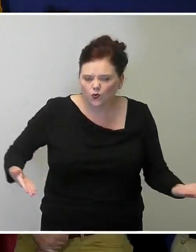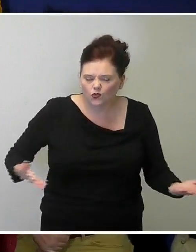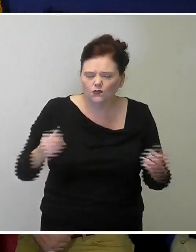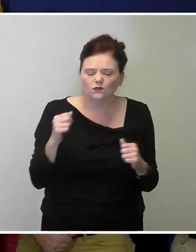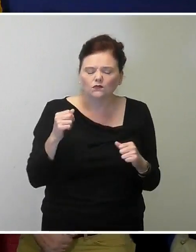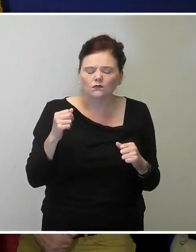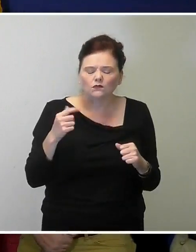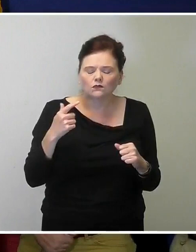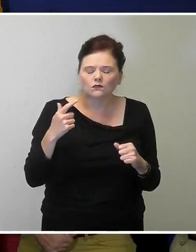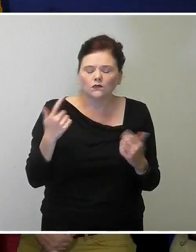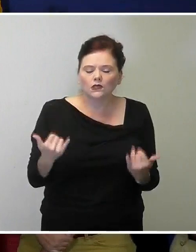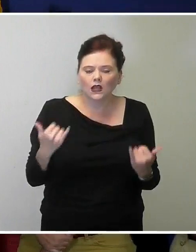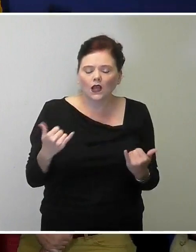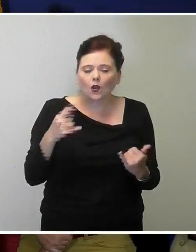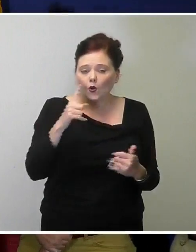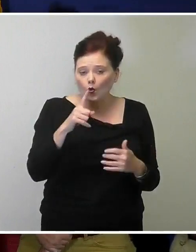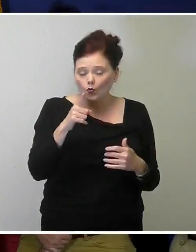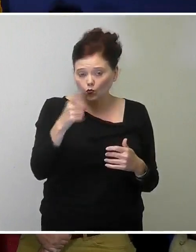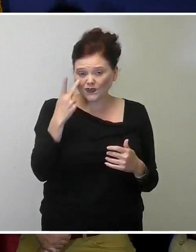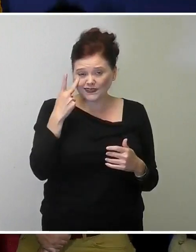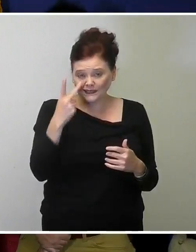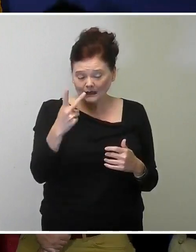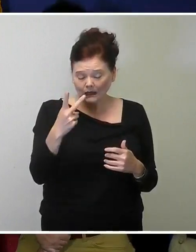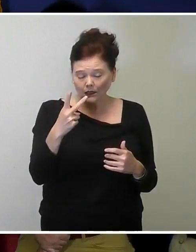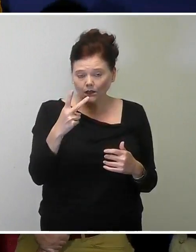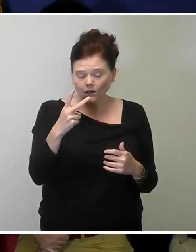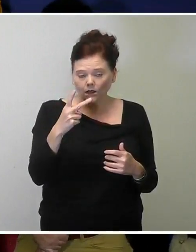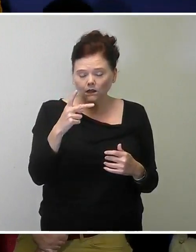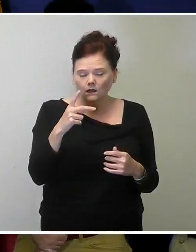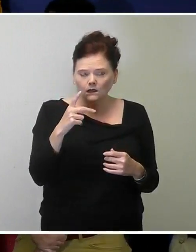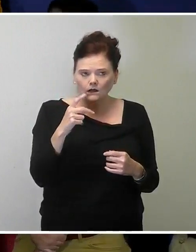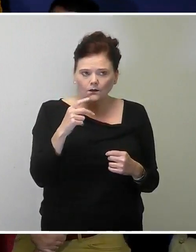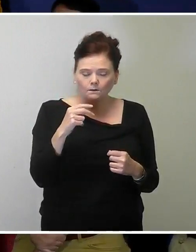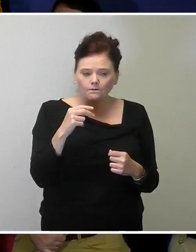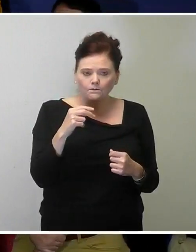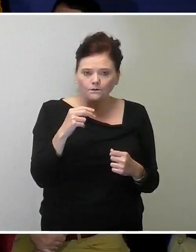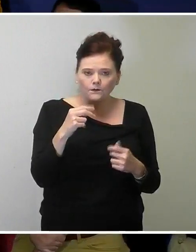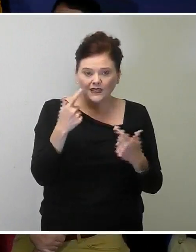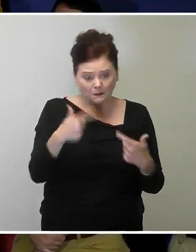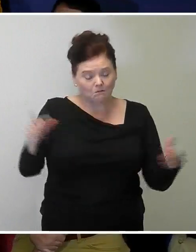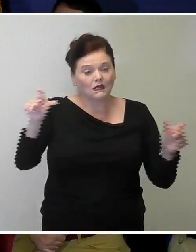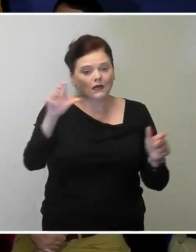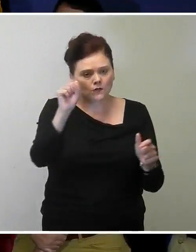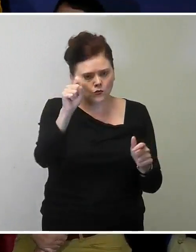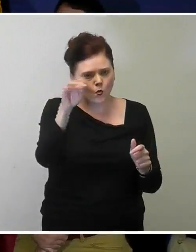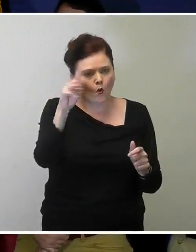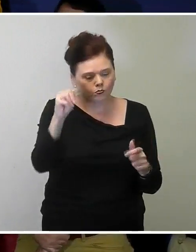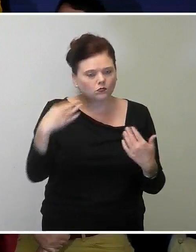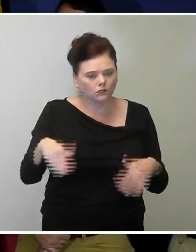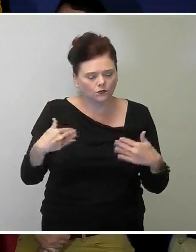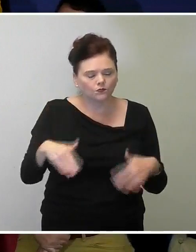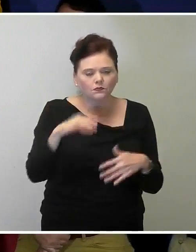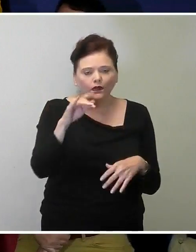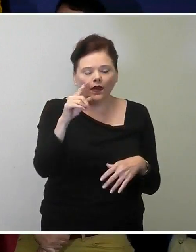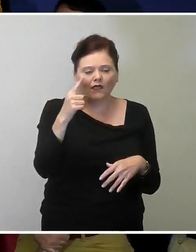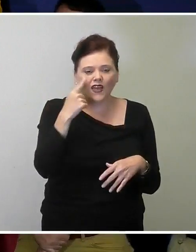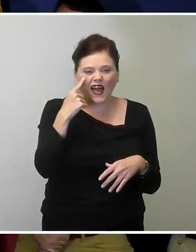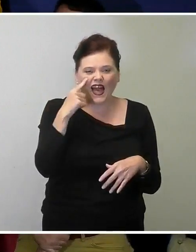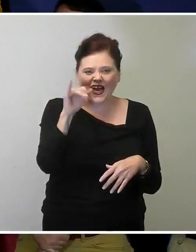AS WE LOOK AT SOME OF THE LOCAL AND STATE ASSETS, RIGHT NOW WHAT YOU SEE WHILE THE EYE AND THIS